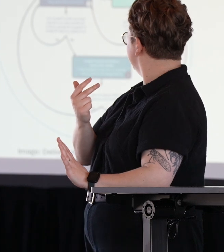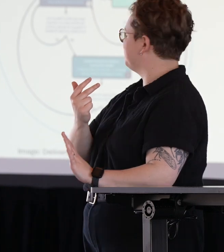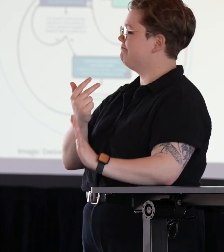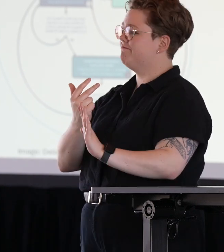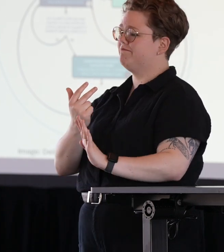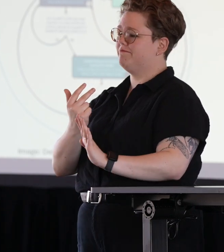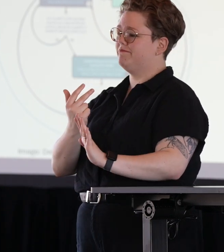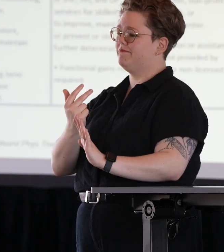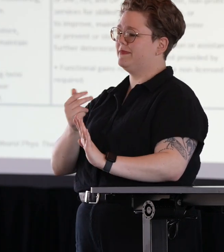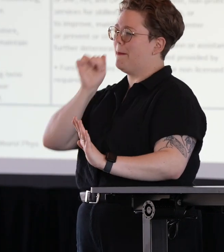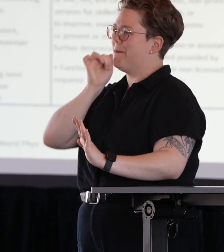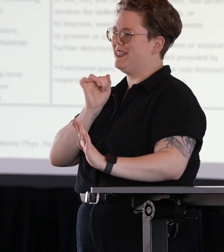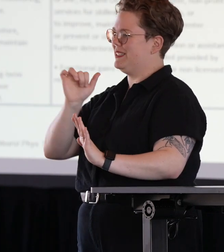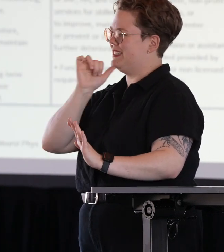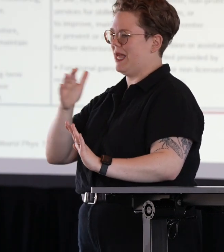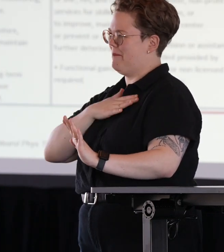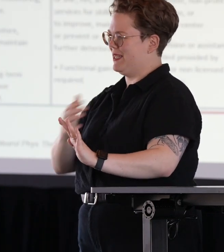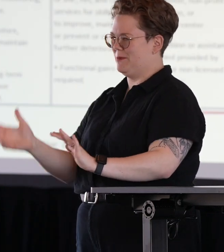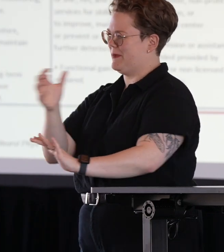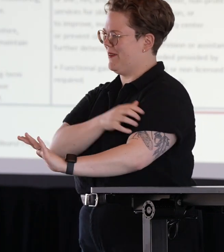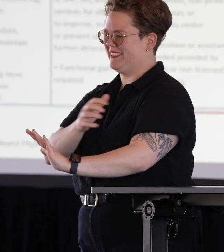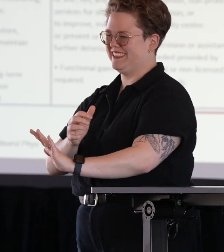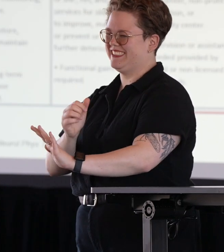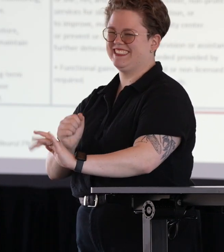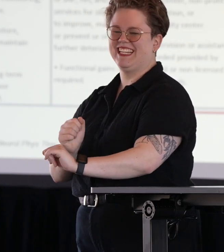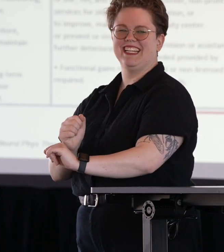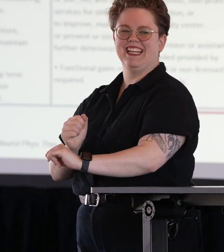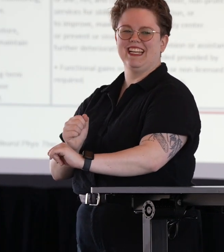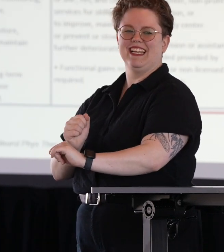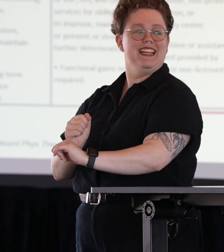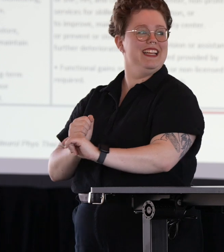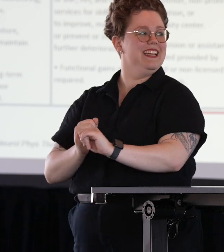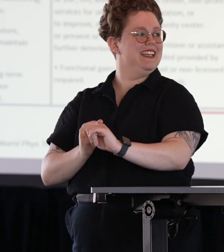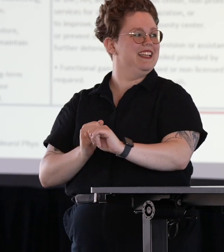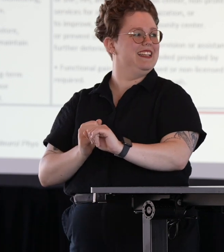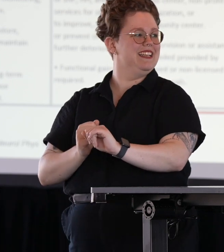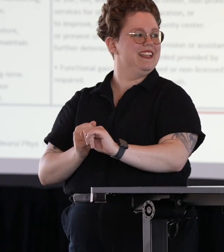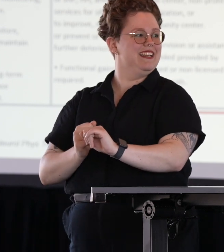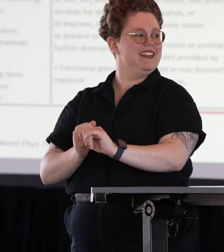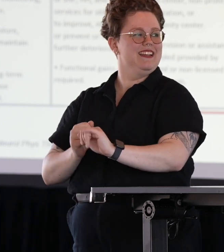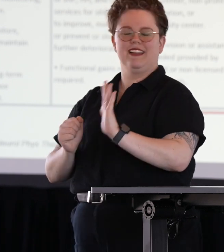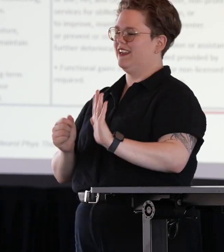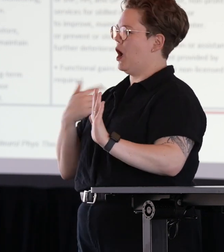superpower. I got a little click Copy. We'll stop here. Put it